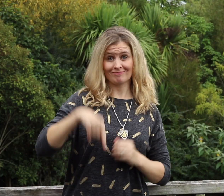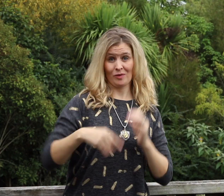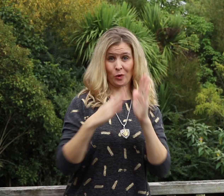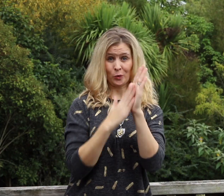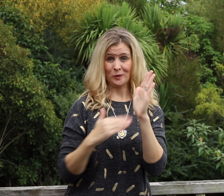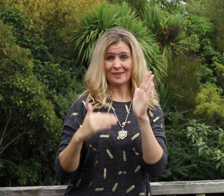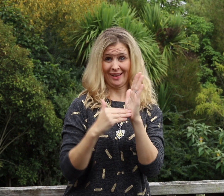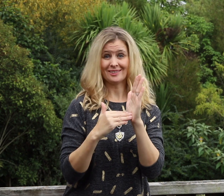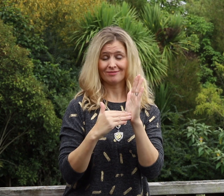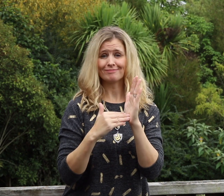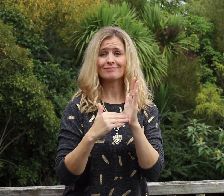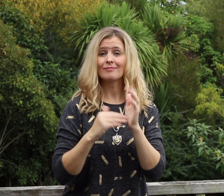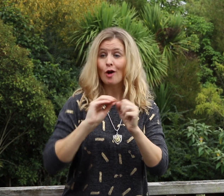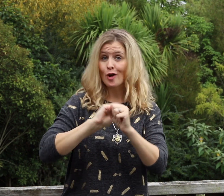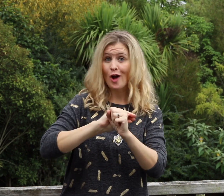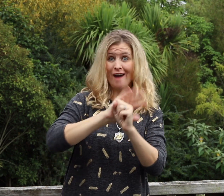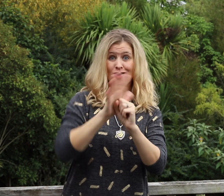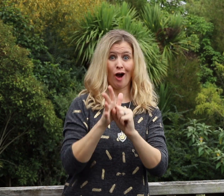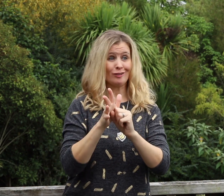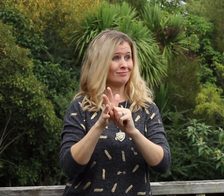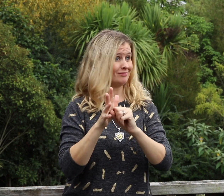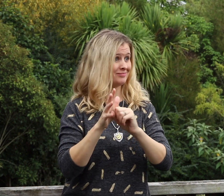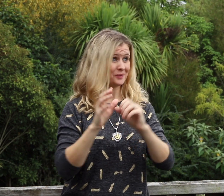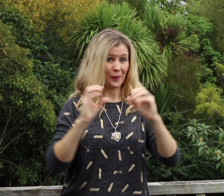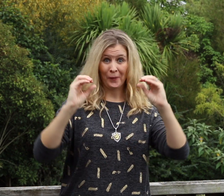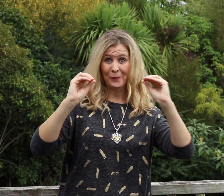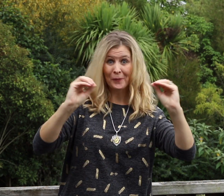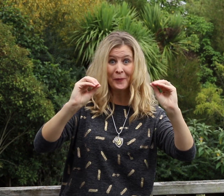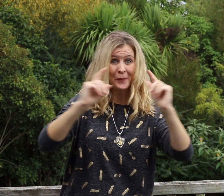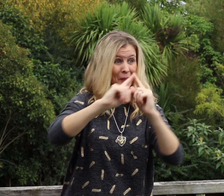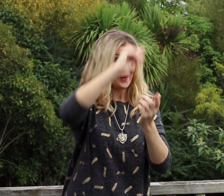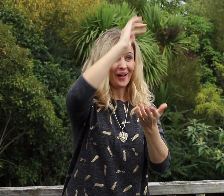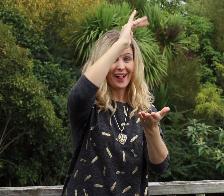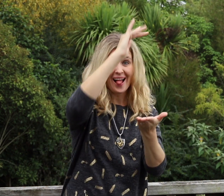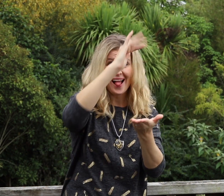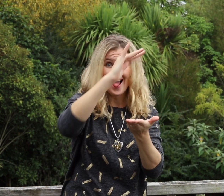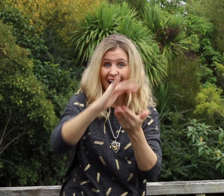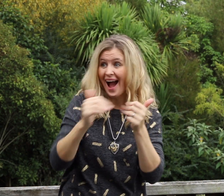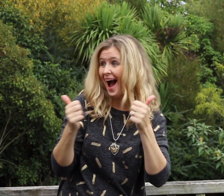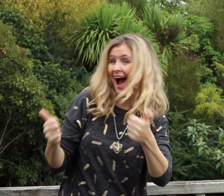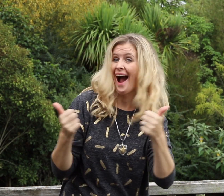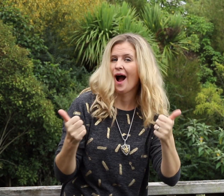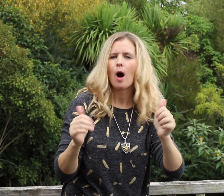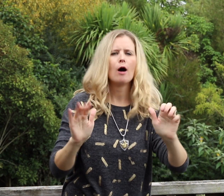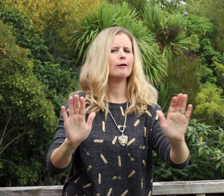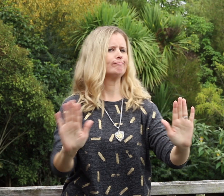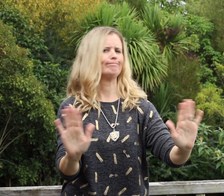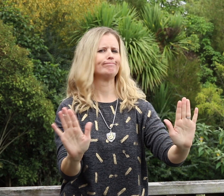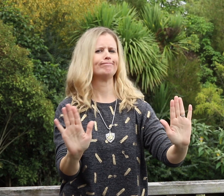Here in New Zealand, even though we are coronavirus-free,